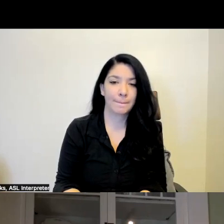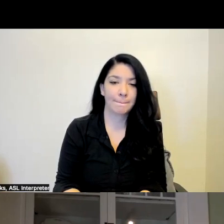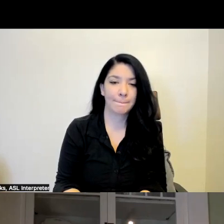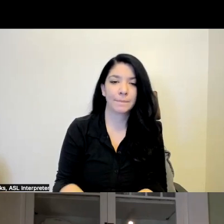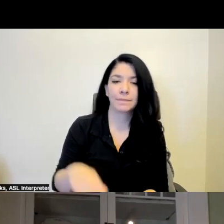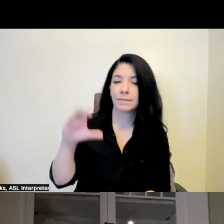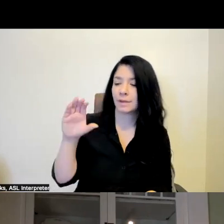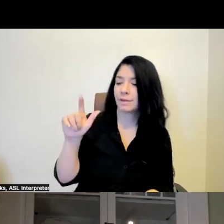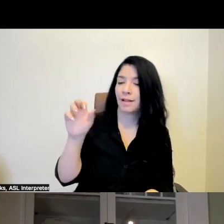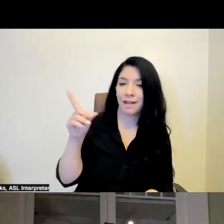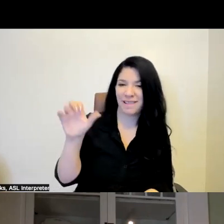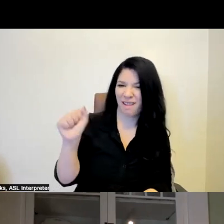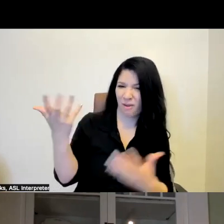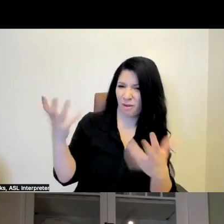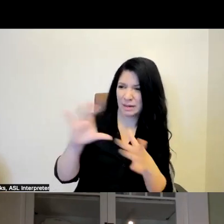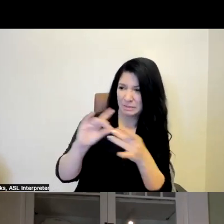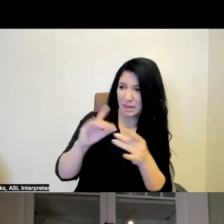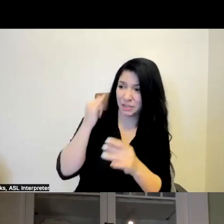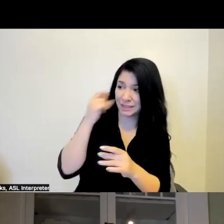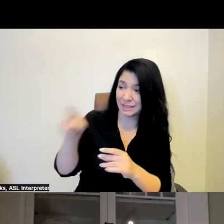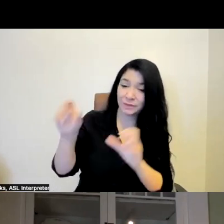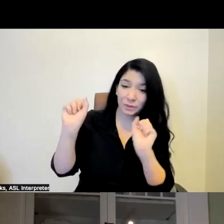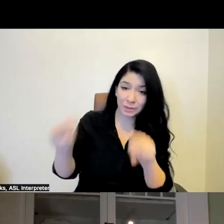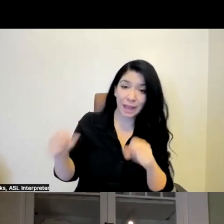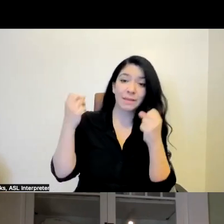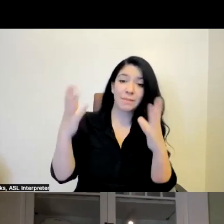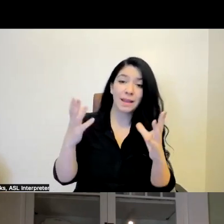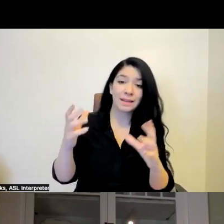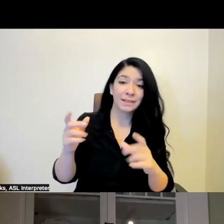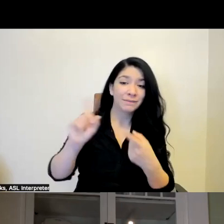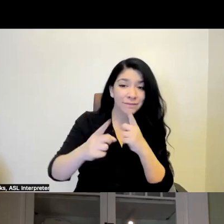cast a wide net and get a friendly ear within your healthcare provider network,